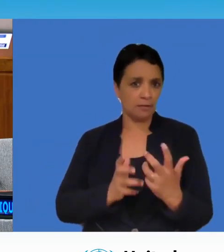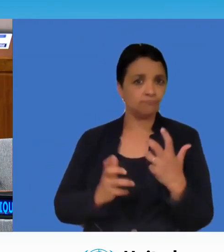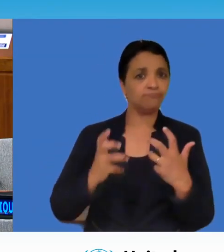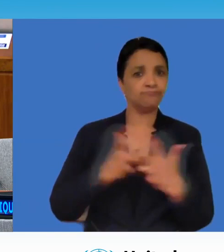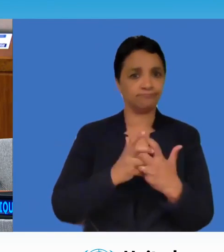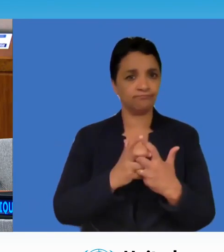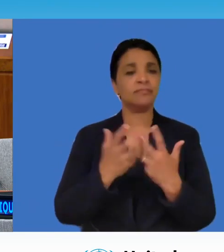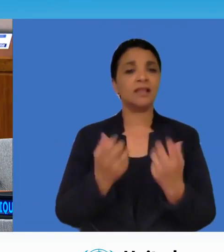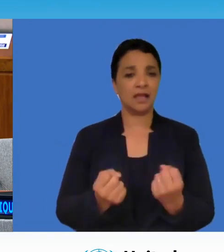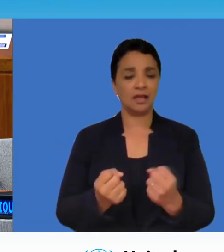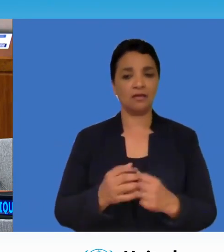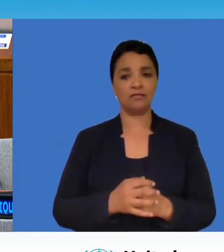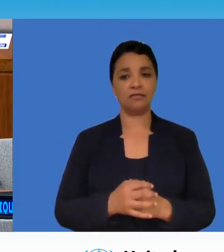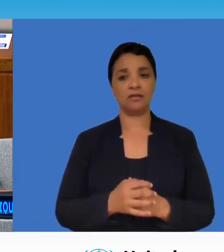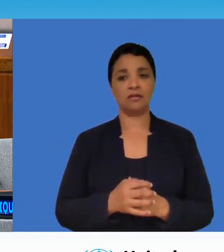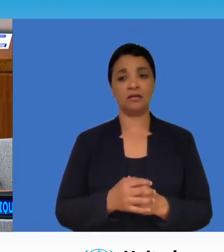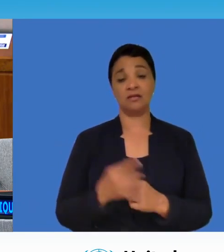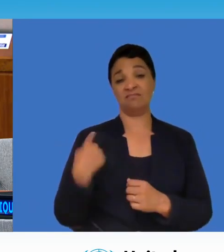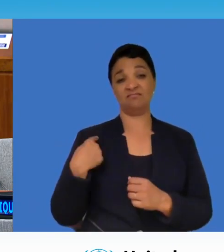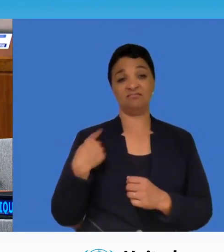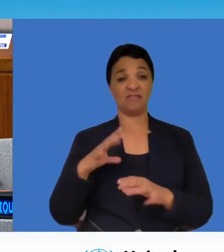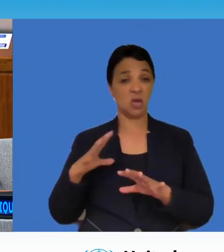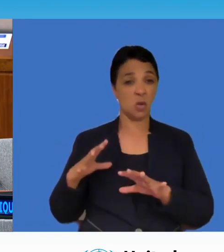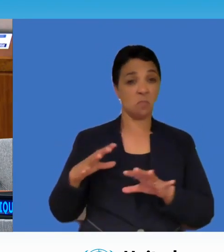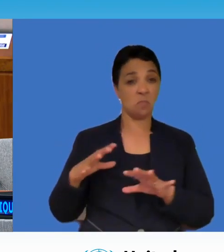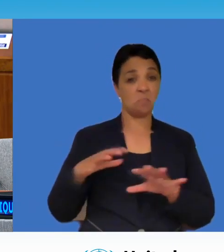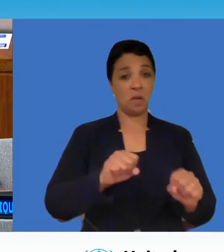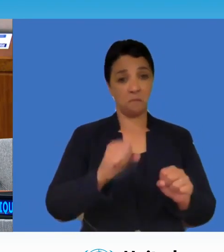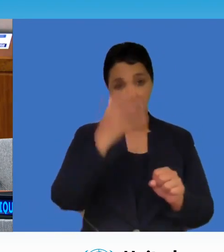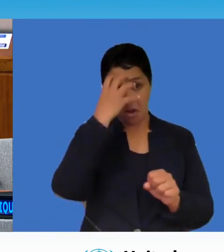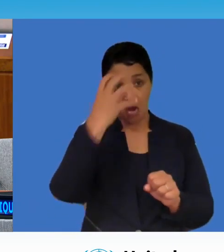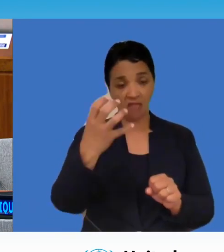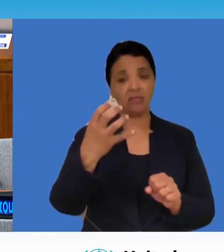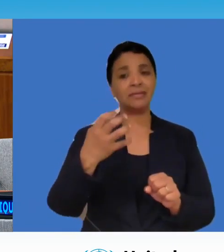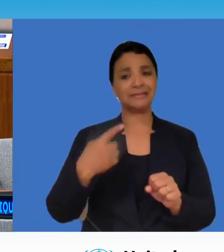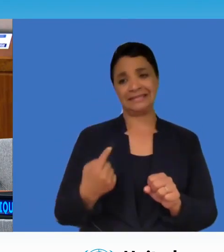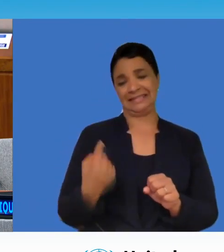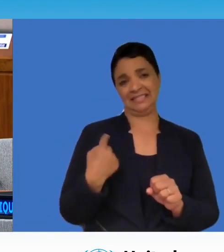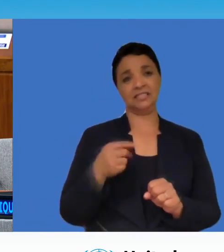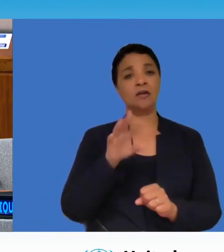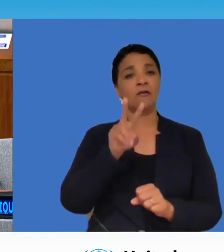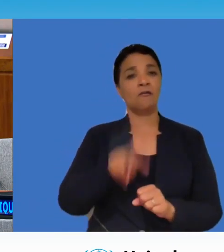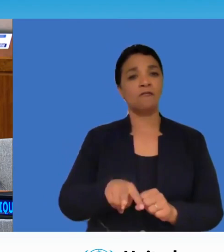coup in February 2021 promotion and protection of the rights of person with disability have